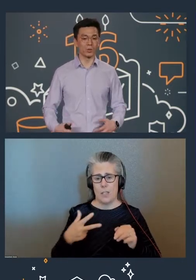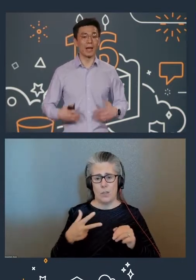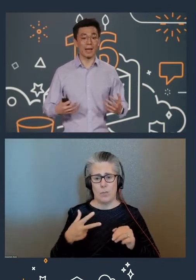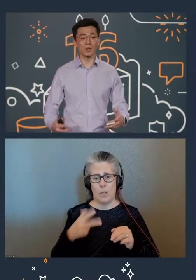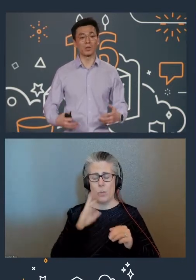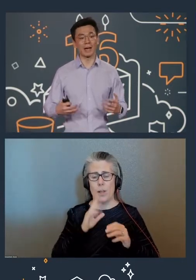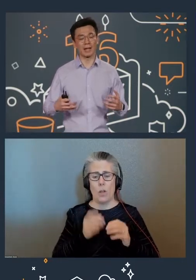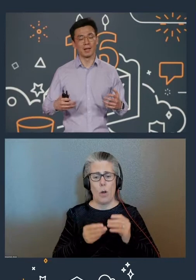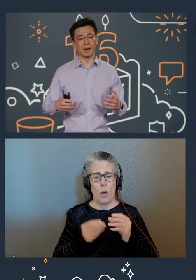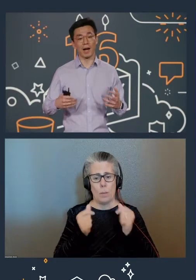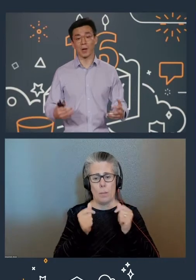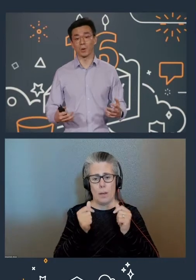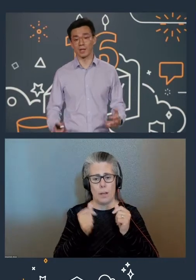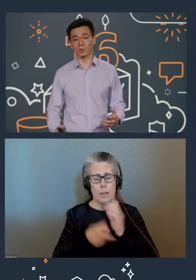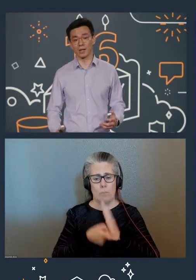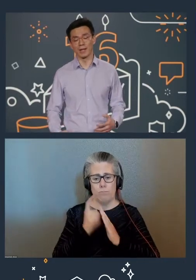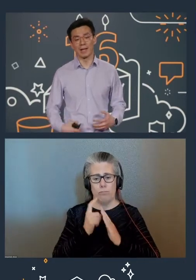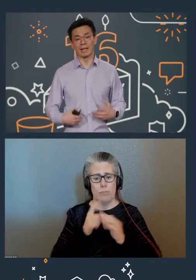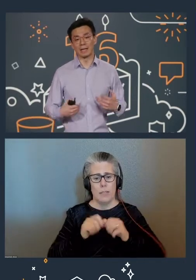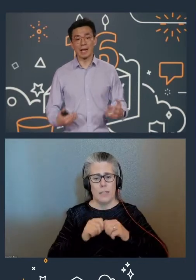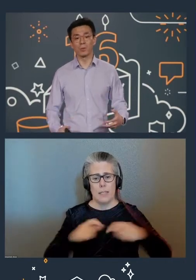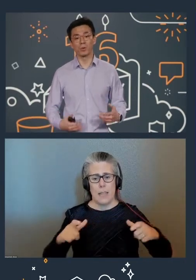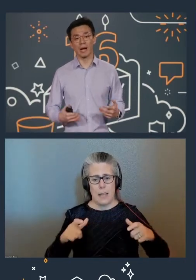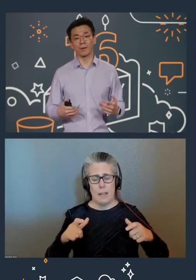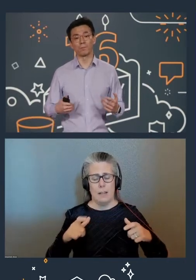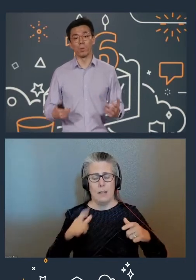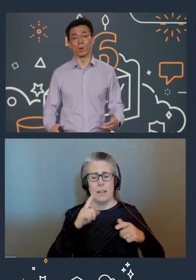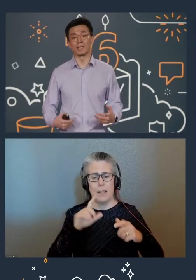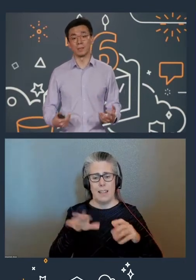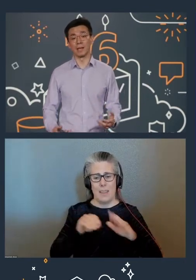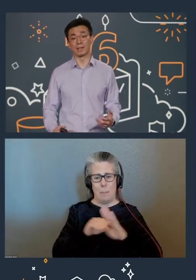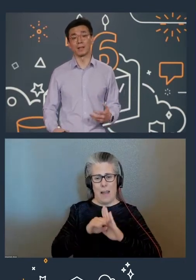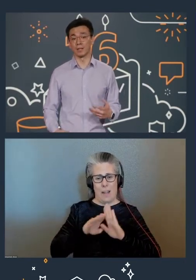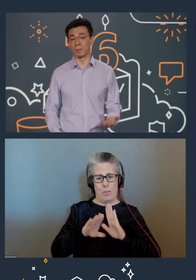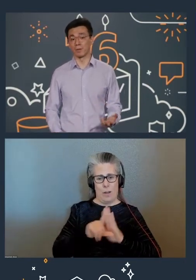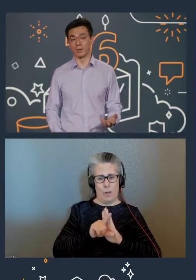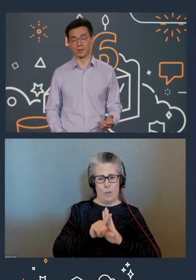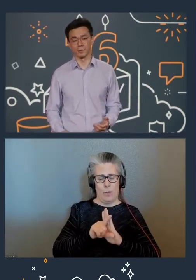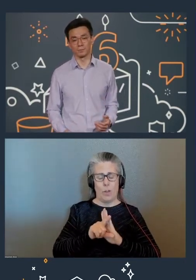to handle that high request rate and enable you to have more TPS on that prefix.